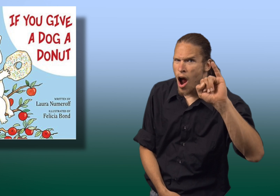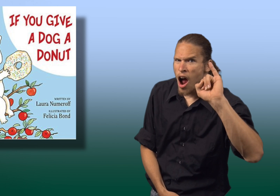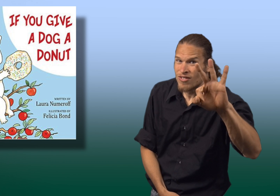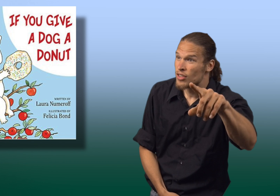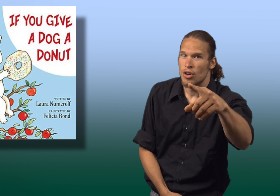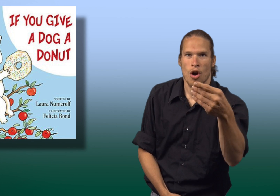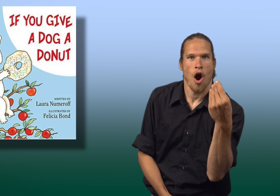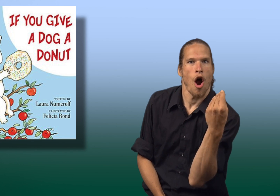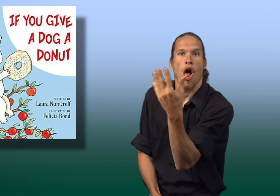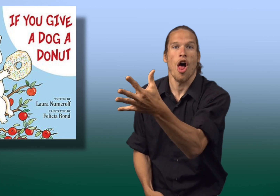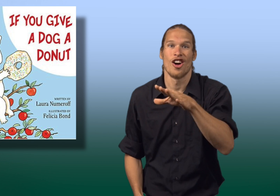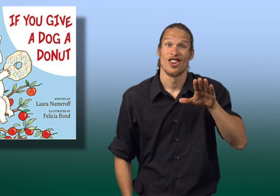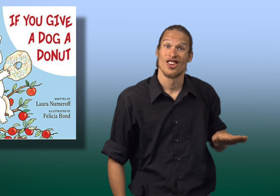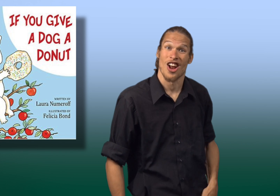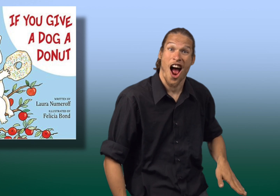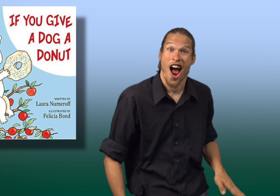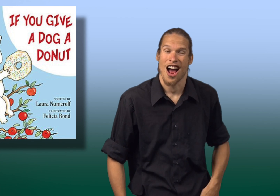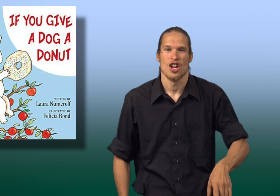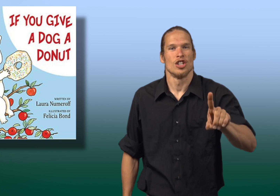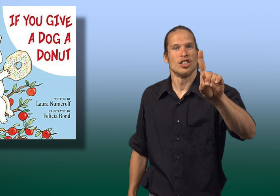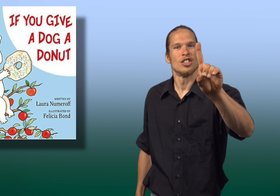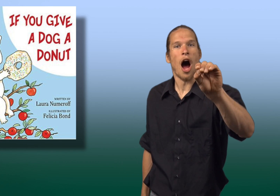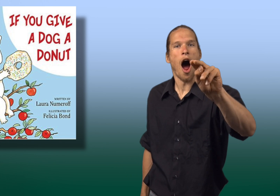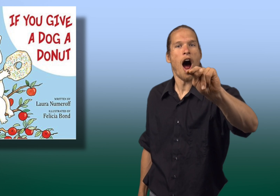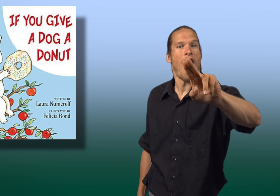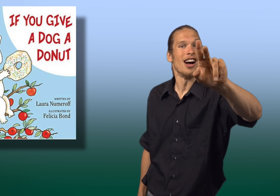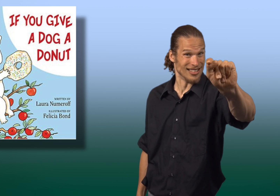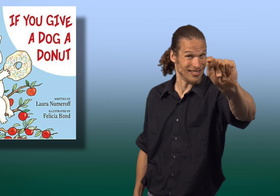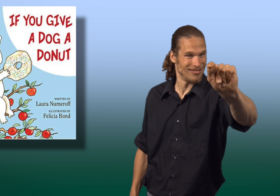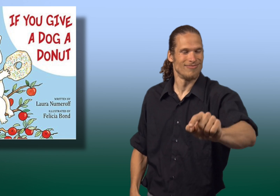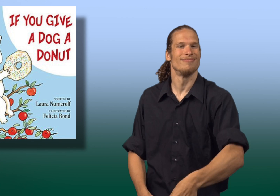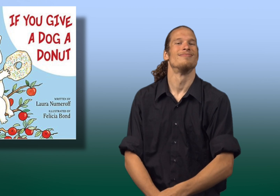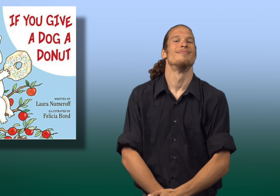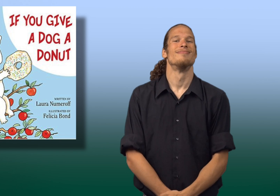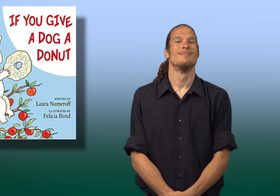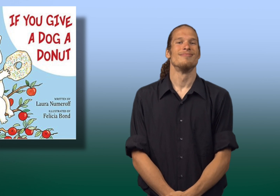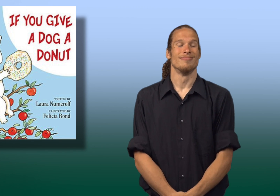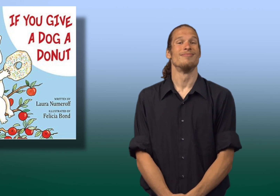Today's story we'll be reading is titled If You Give A Dog A Doughnut